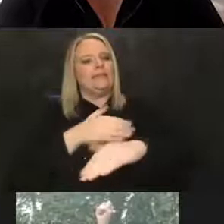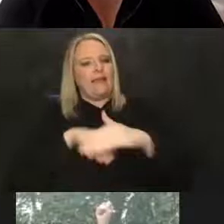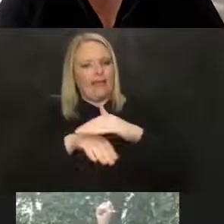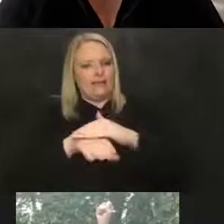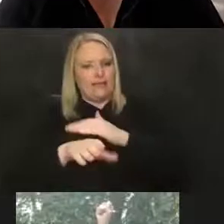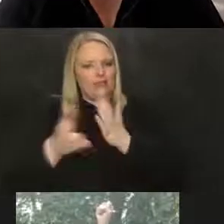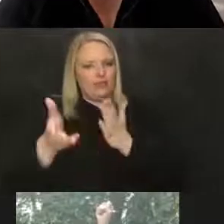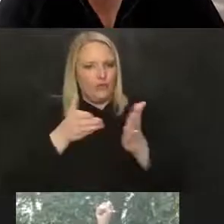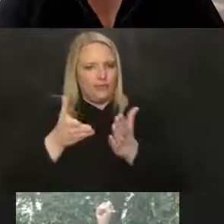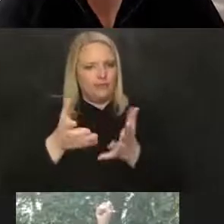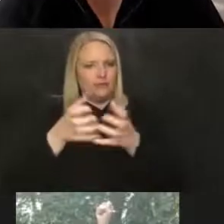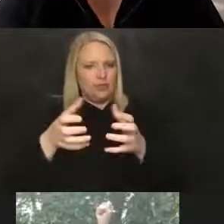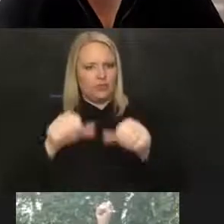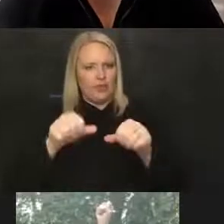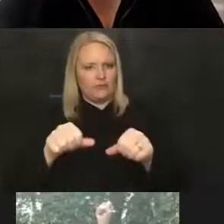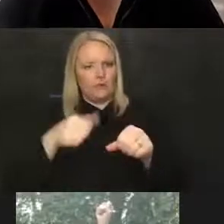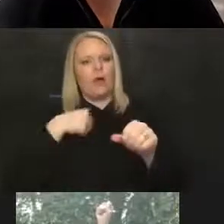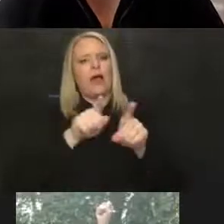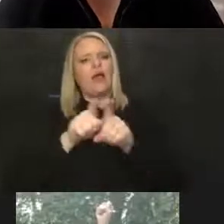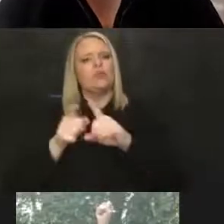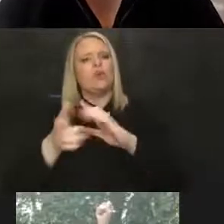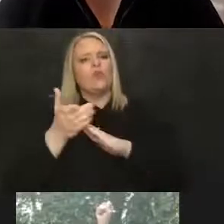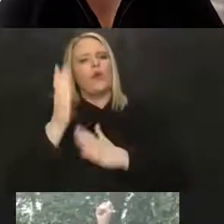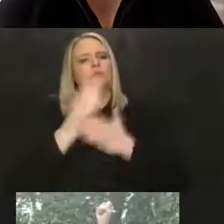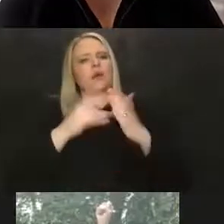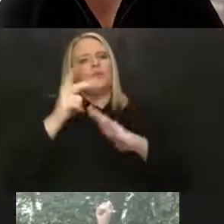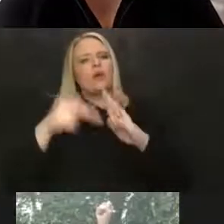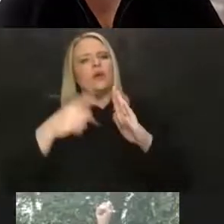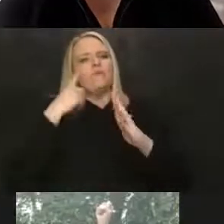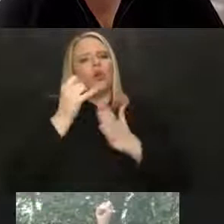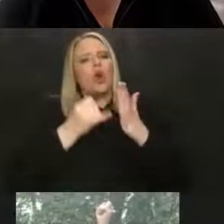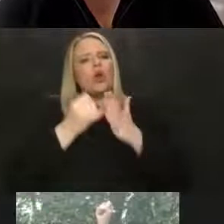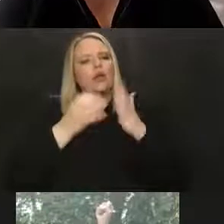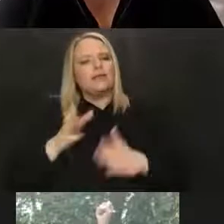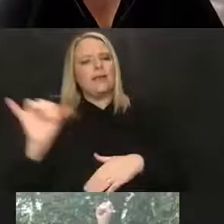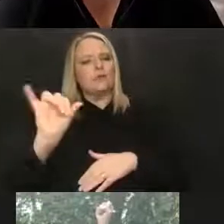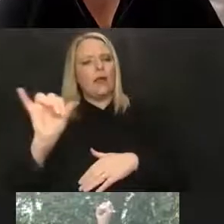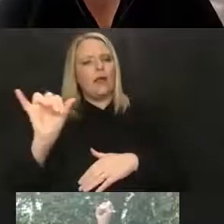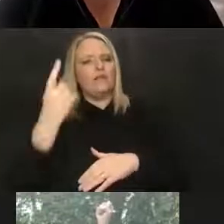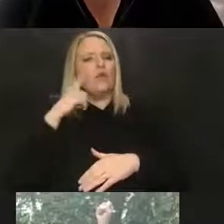and I also run some programming for artists as well- for artists with disabilities.